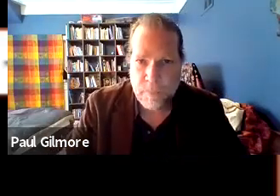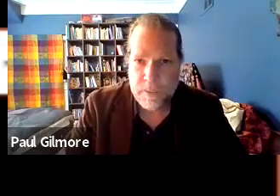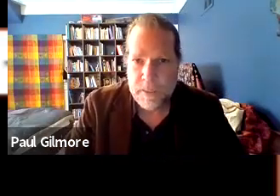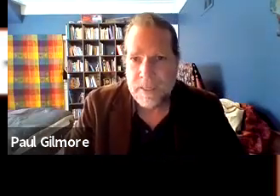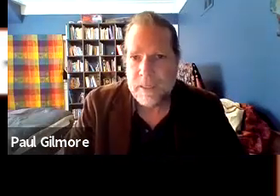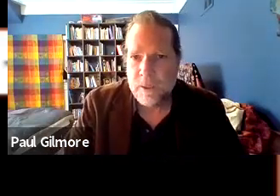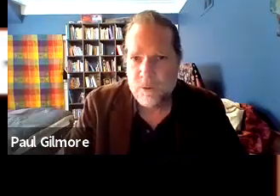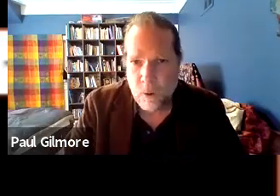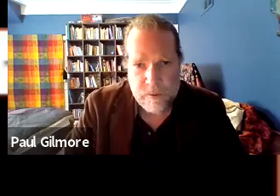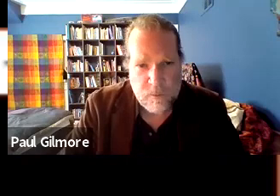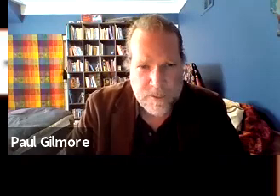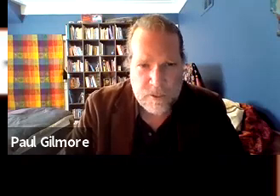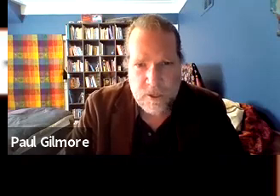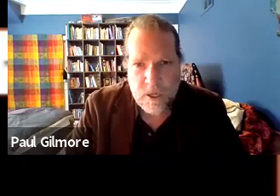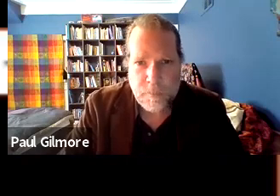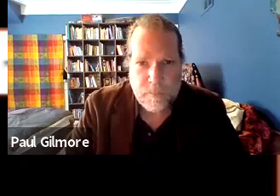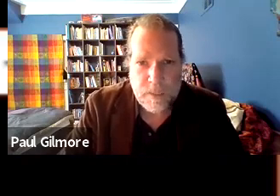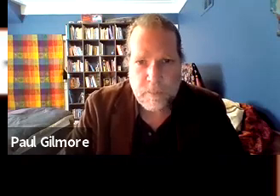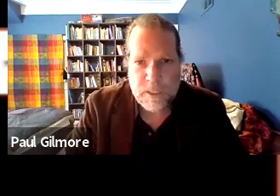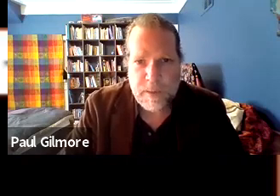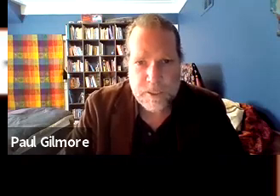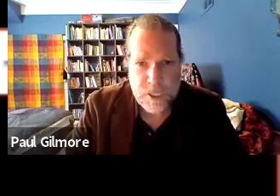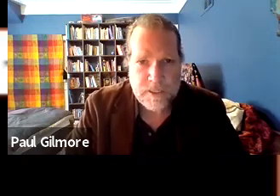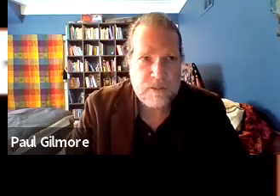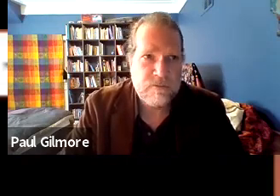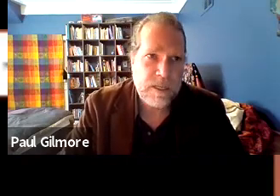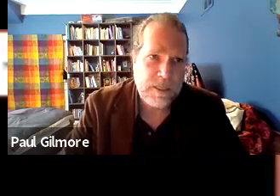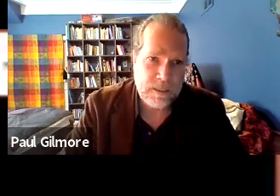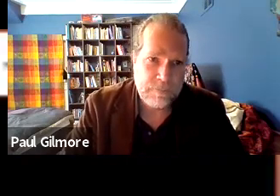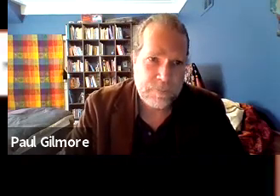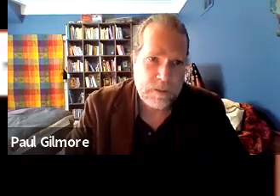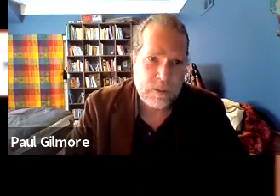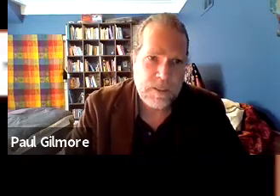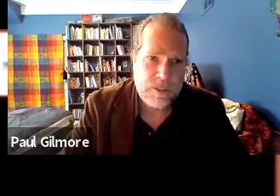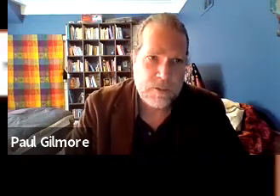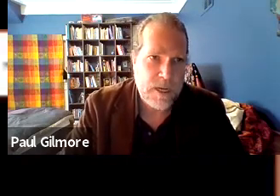Europe, northern and western Europe, you had a much better chance of getting in eastern